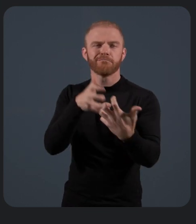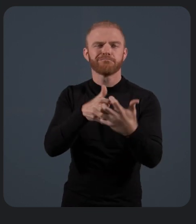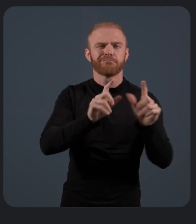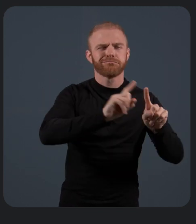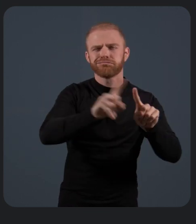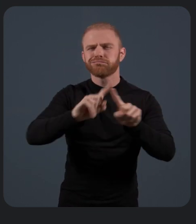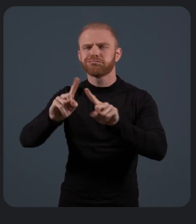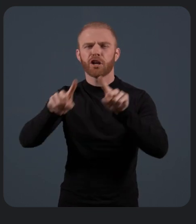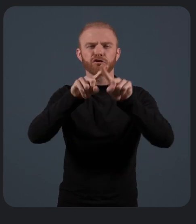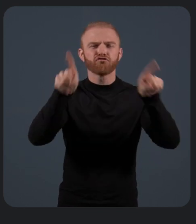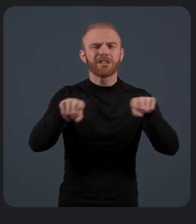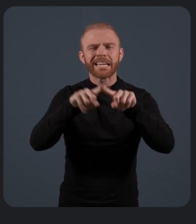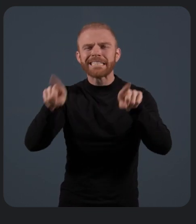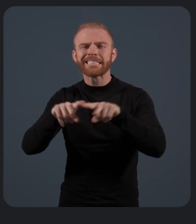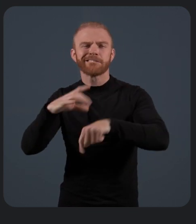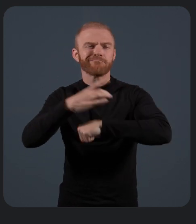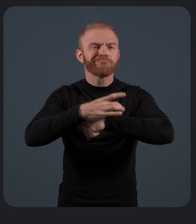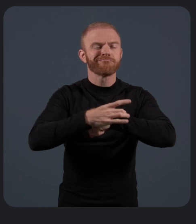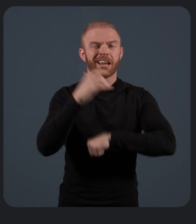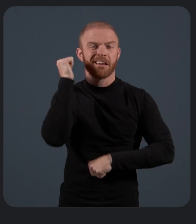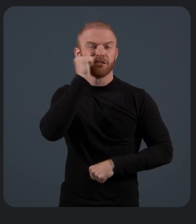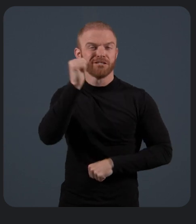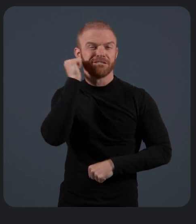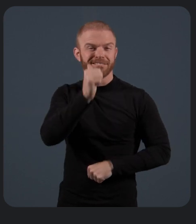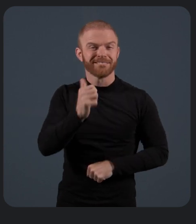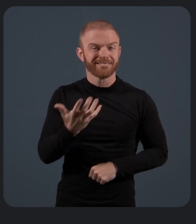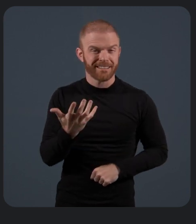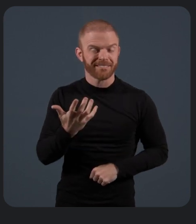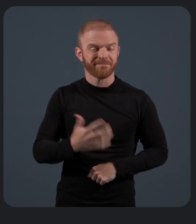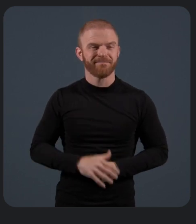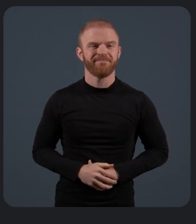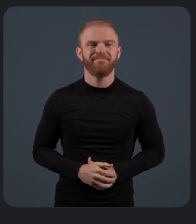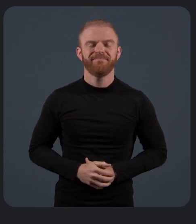to all the different screens we use in our daily lives.